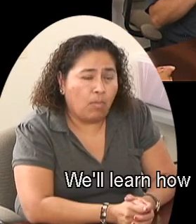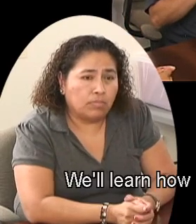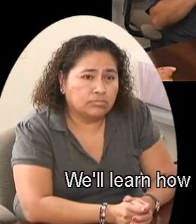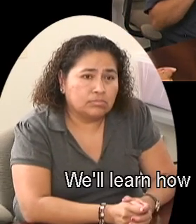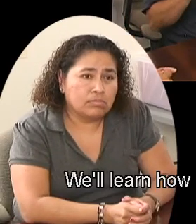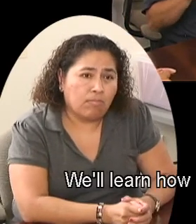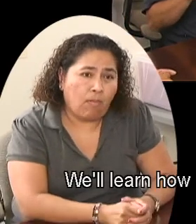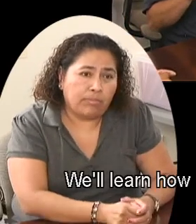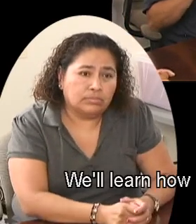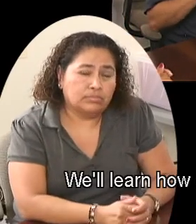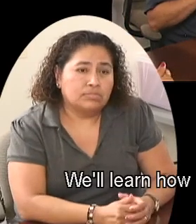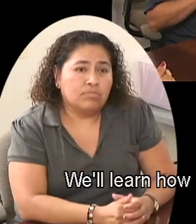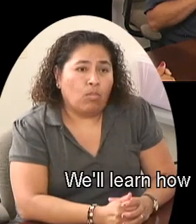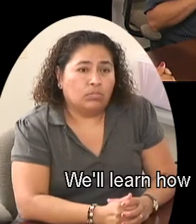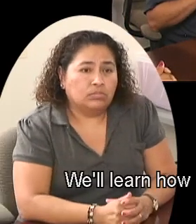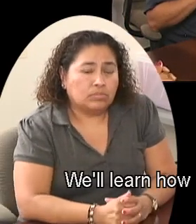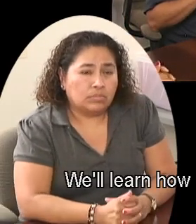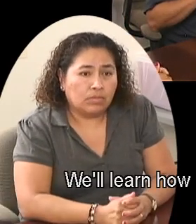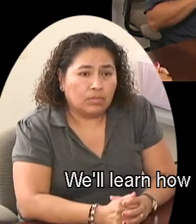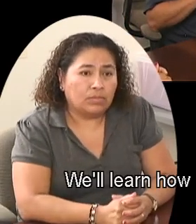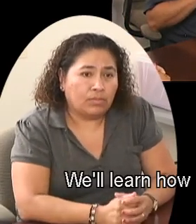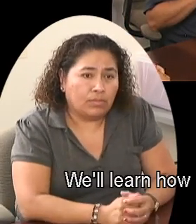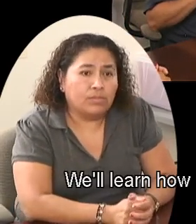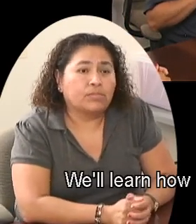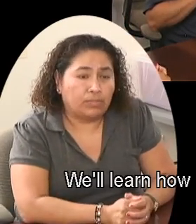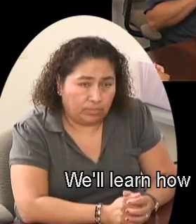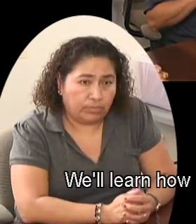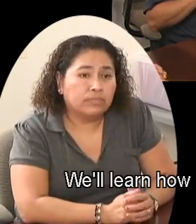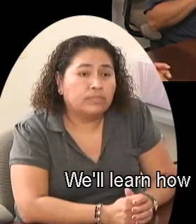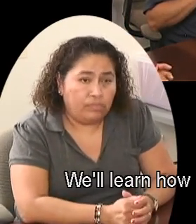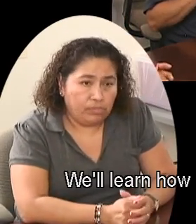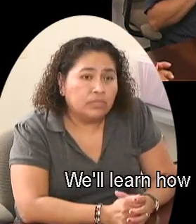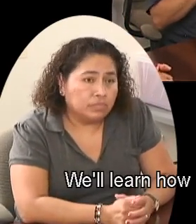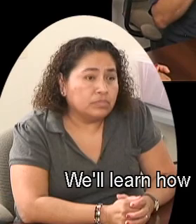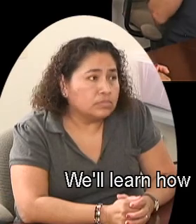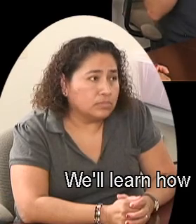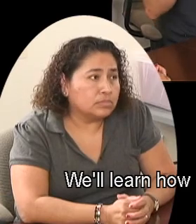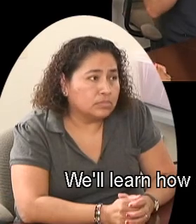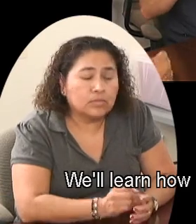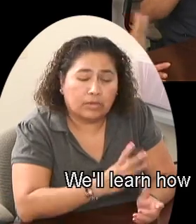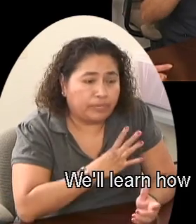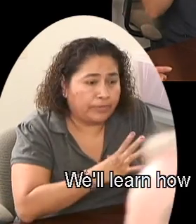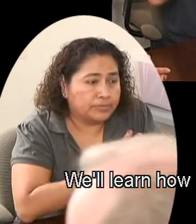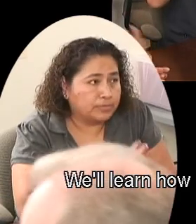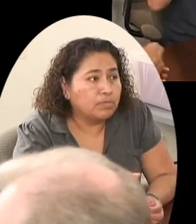We'll learn how good reading is, okay?